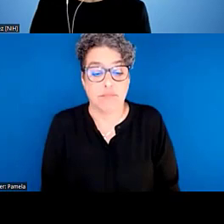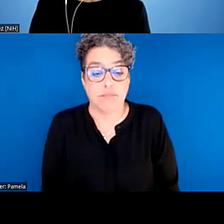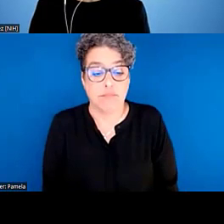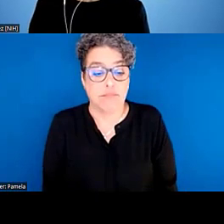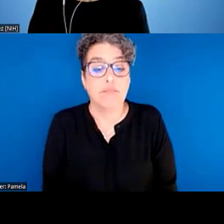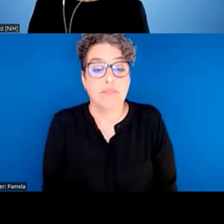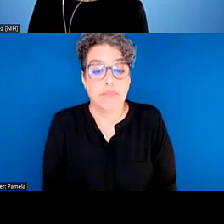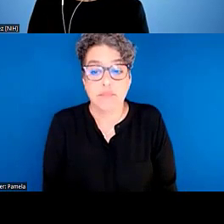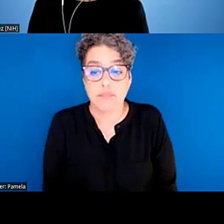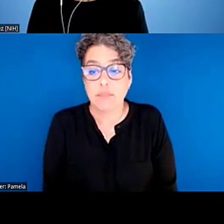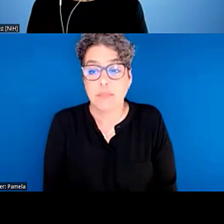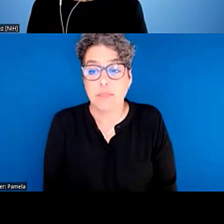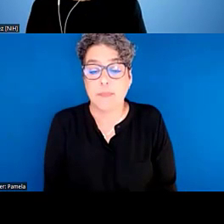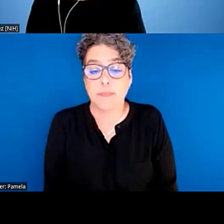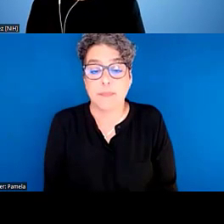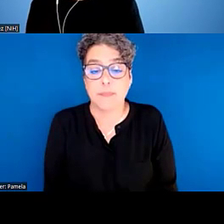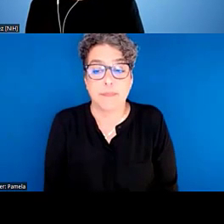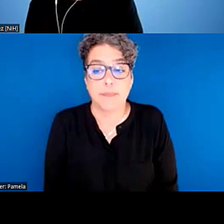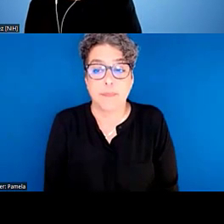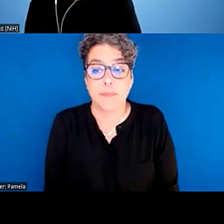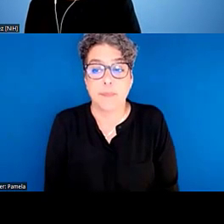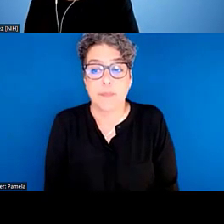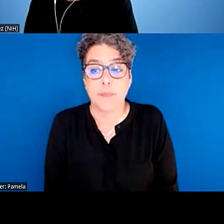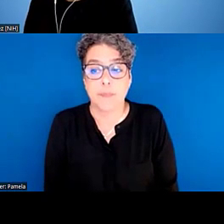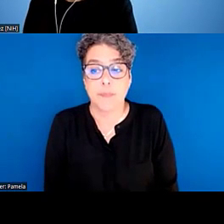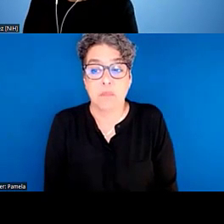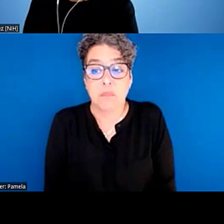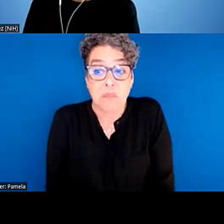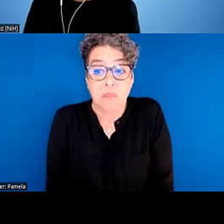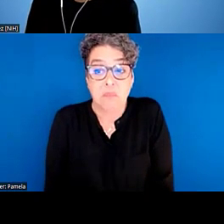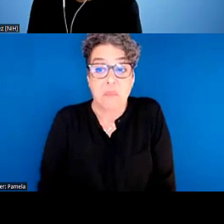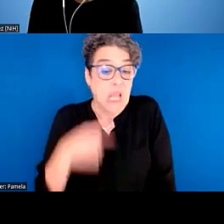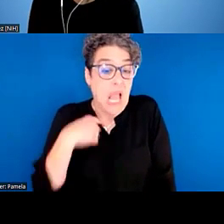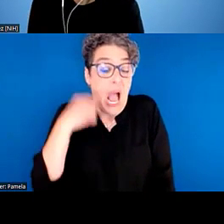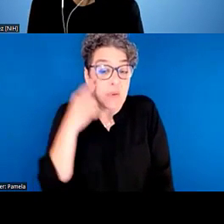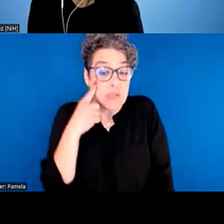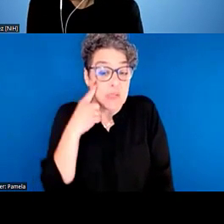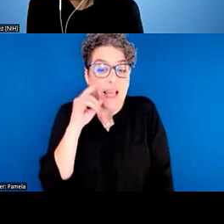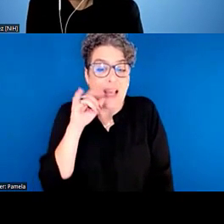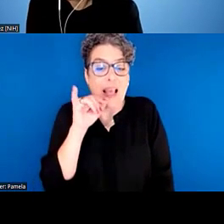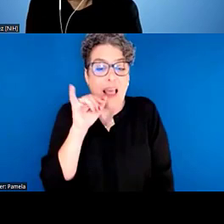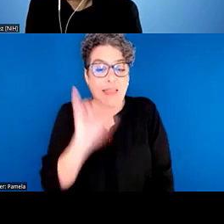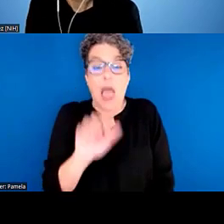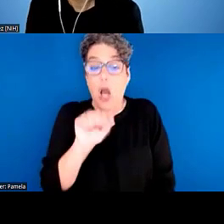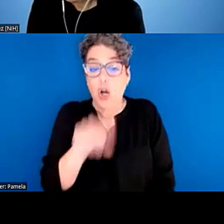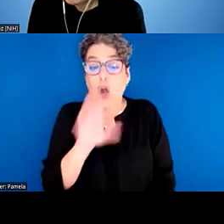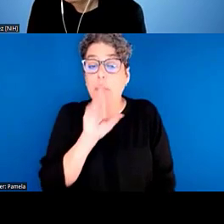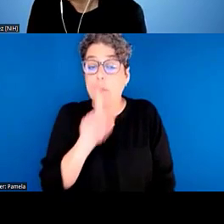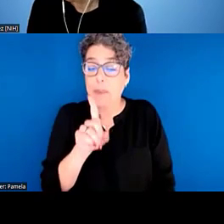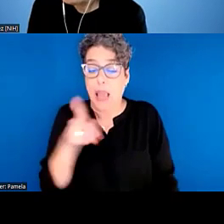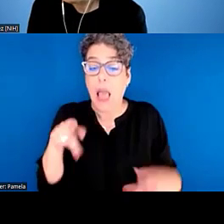Beth: I was just thinking that it could be a very legitimate question in your conflict of interest questions